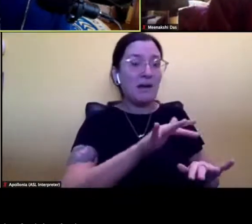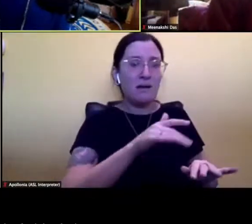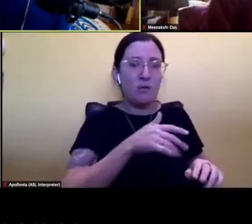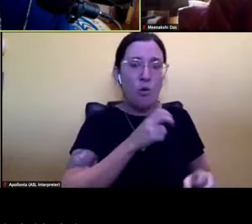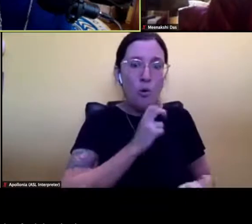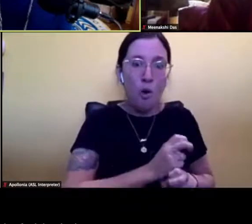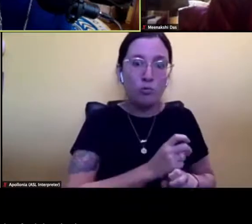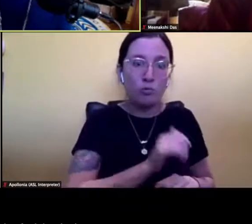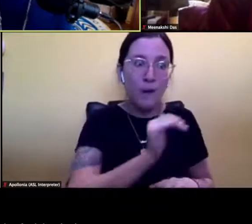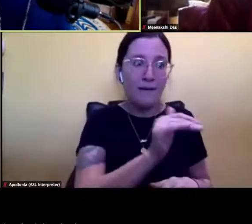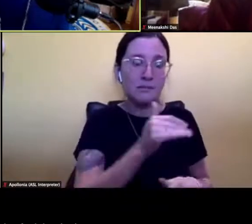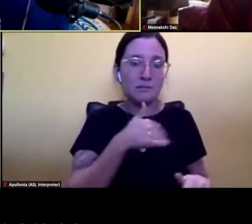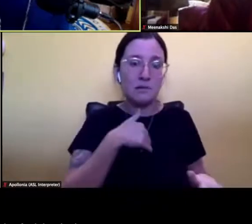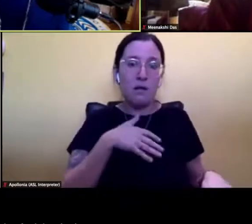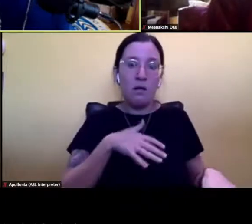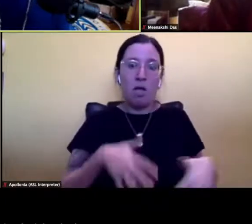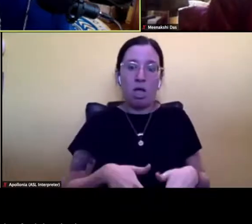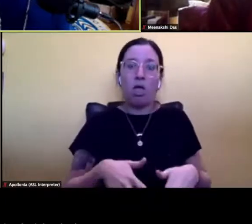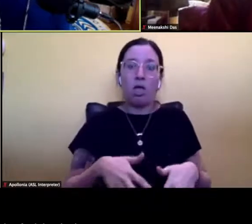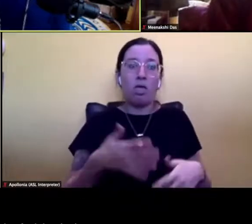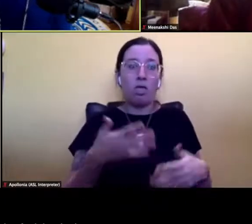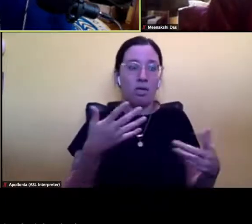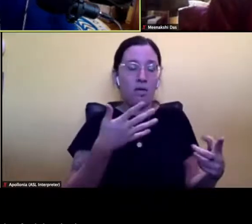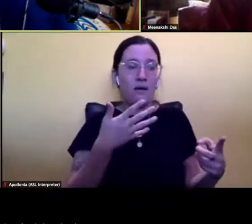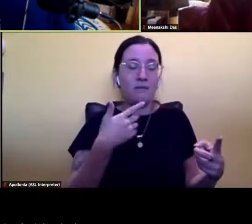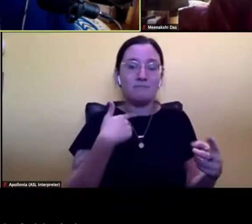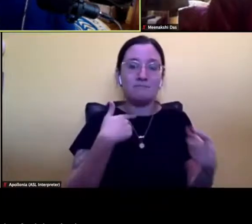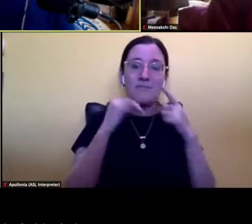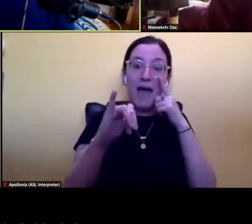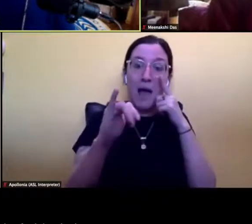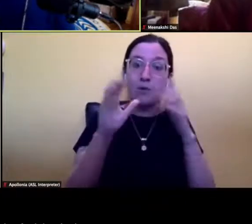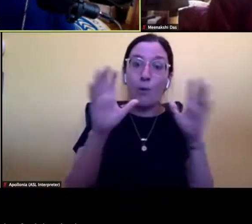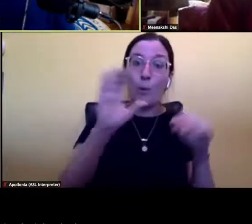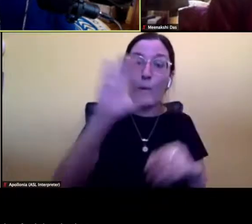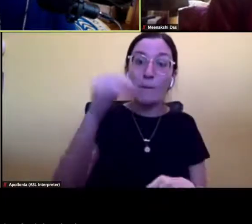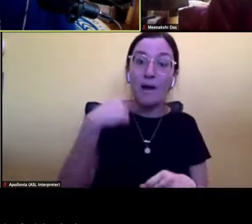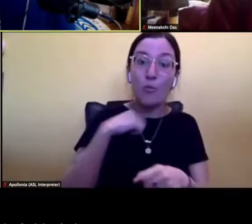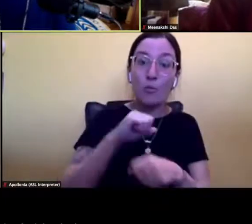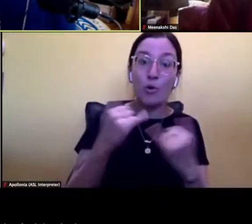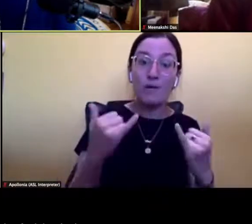I was lucky that like I mentioned to the company where I work now, the policy was,